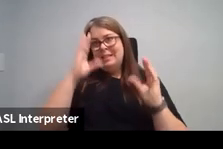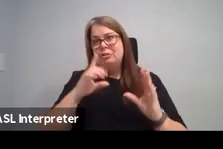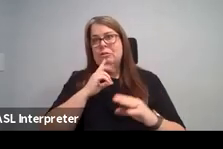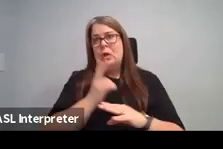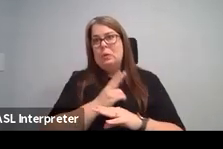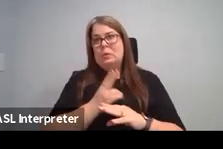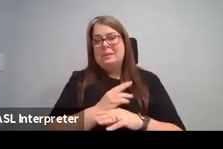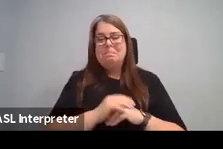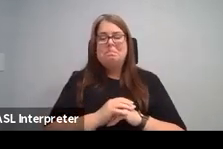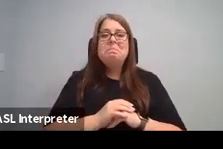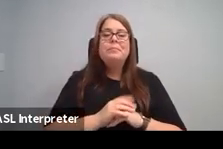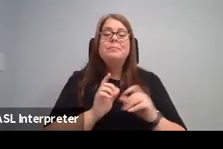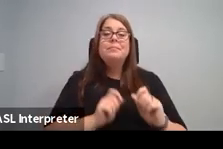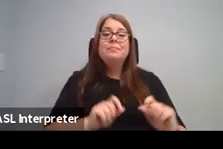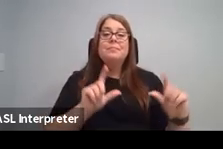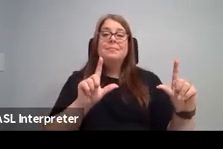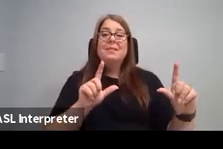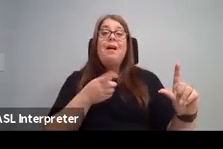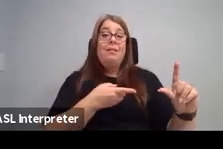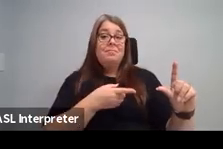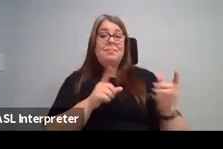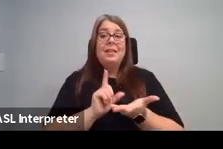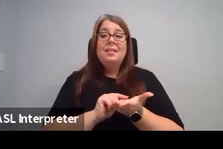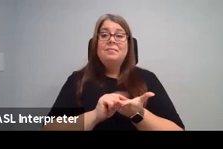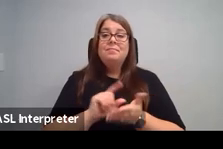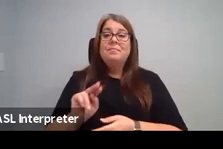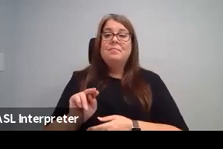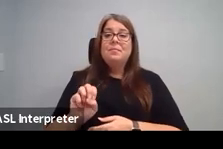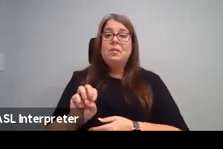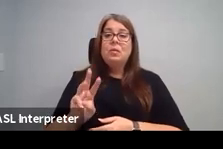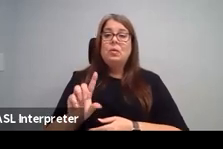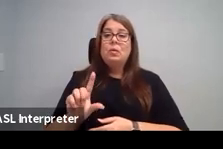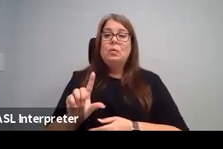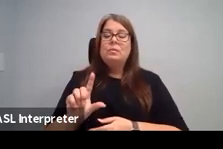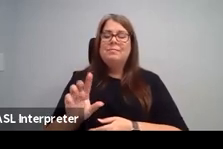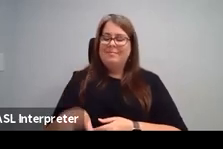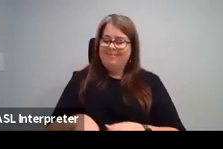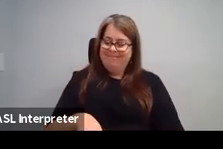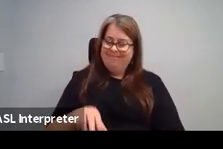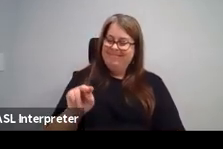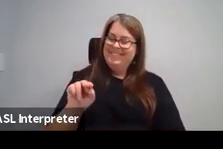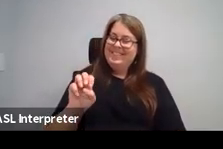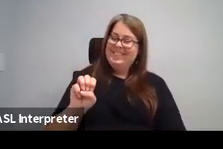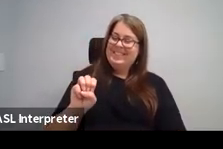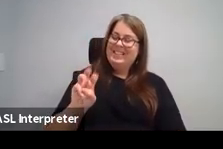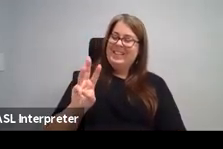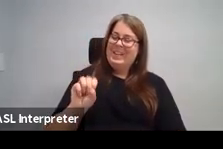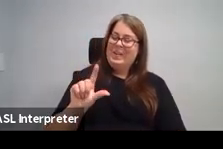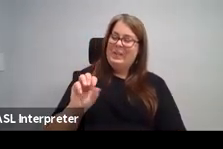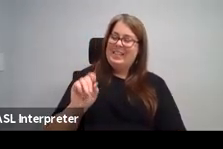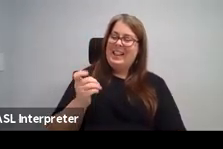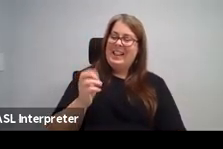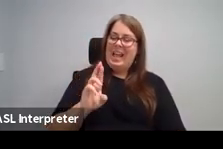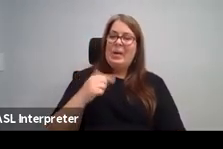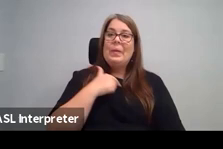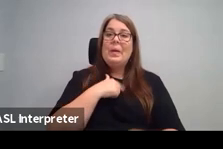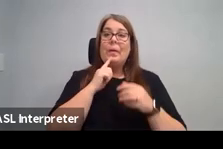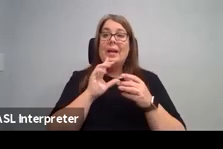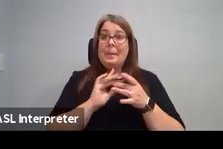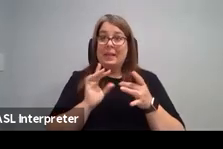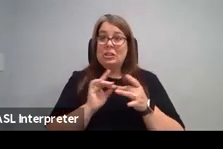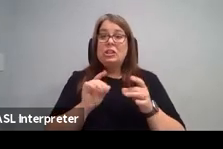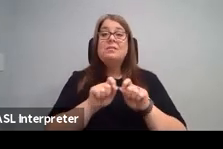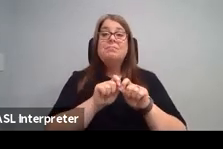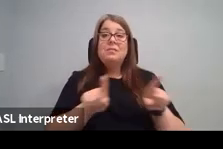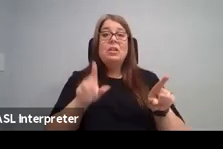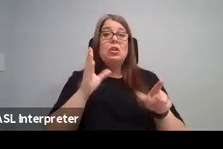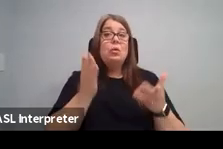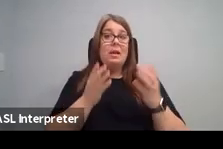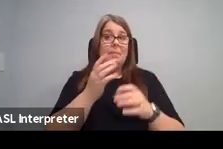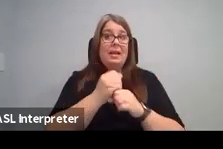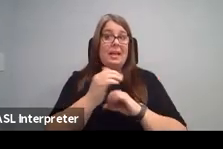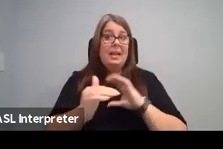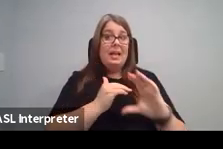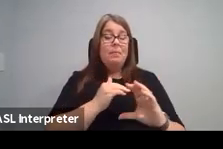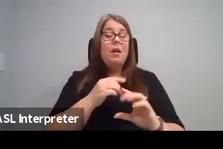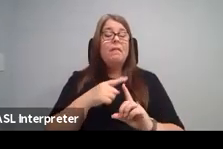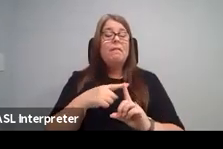Allison Frenzel : Finally, this is the newsletter that we were speaking about many of you have probably seen this. It's being pushed out through our division wide listserv. So if you ever get emails from a path to work that's coming from our division as CTE.